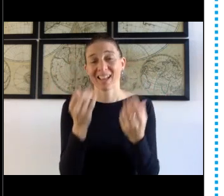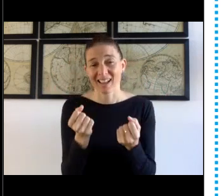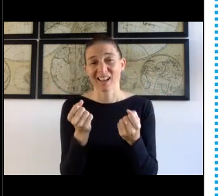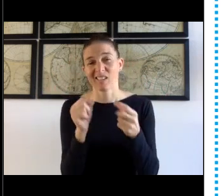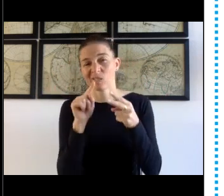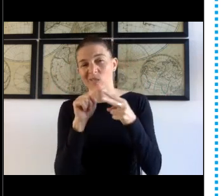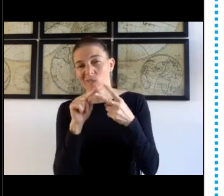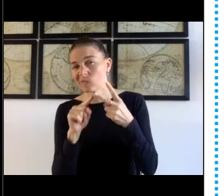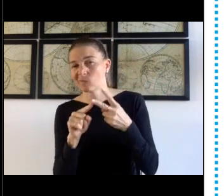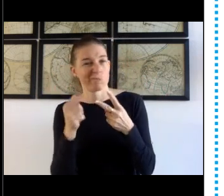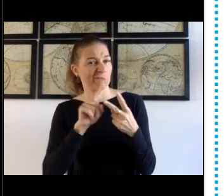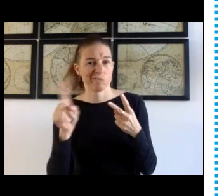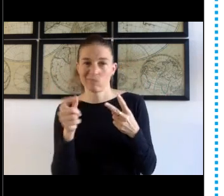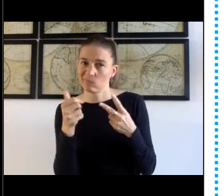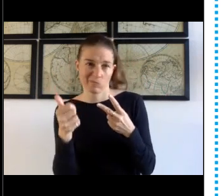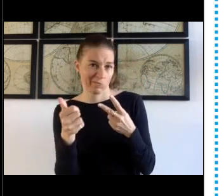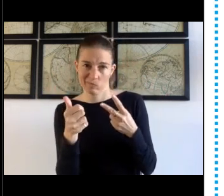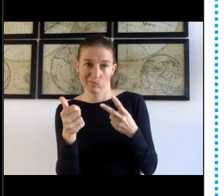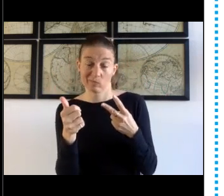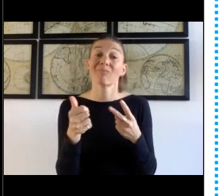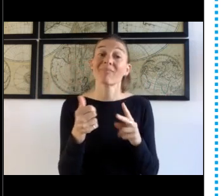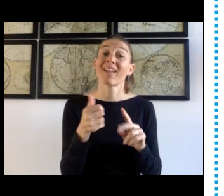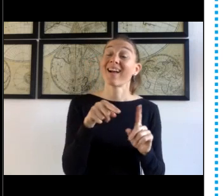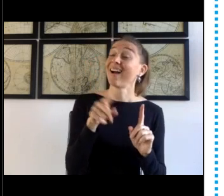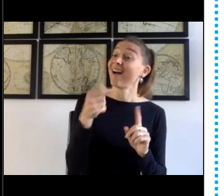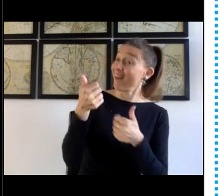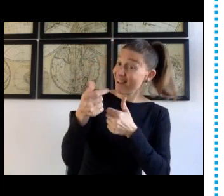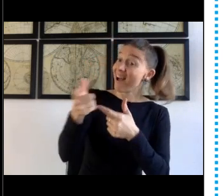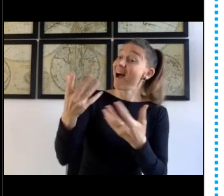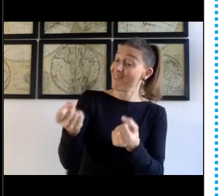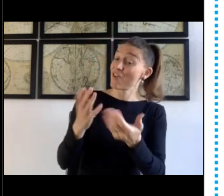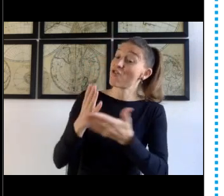even if you have the right to board and you can't be denied boarding